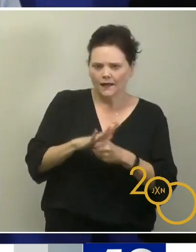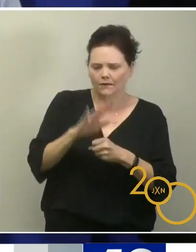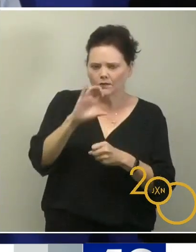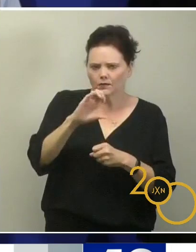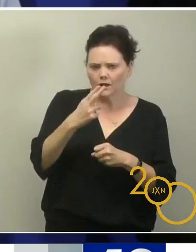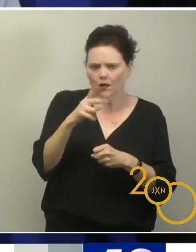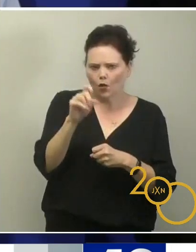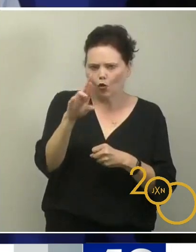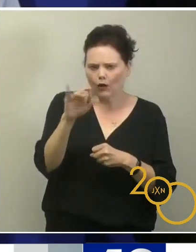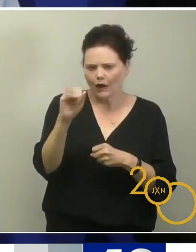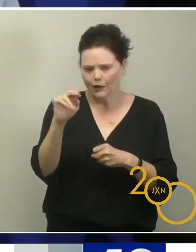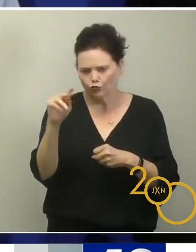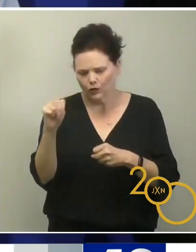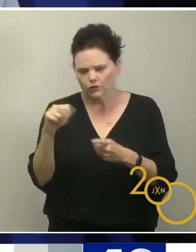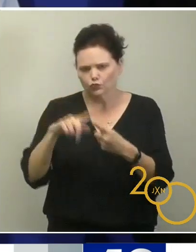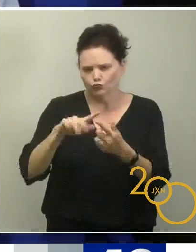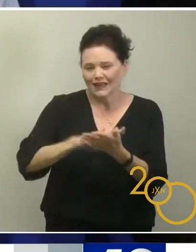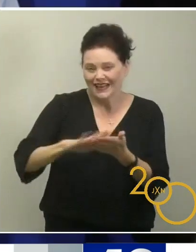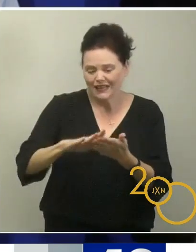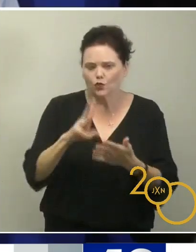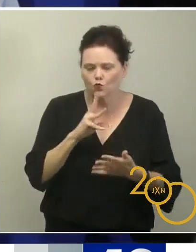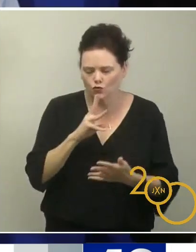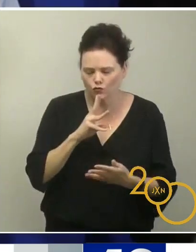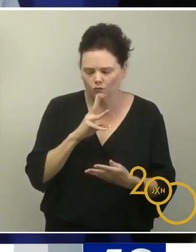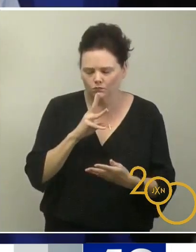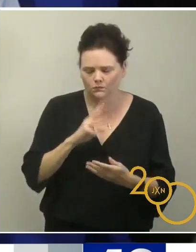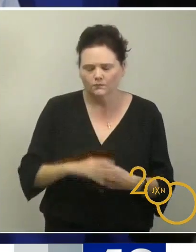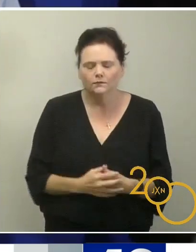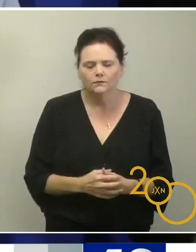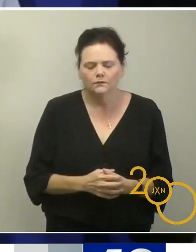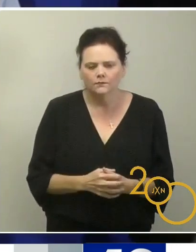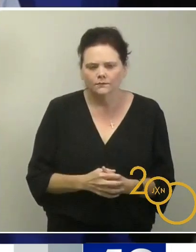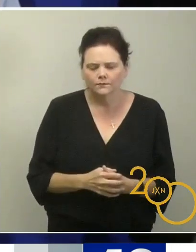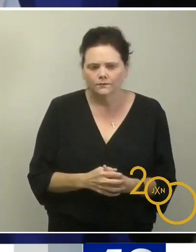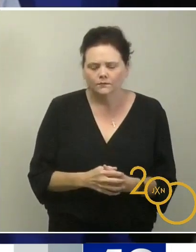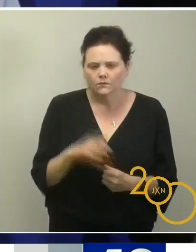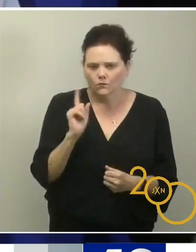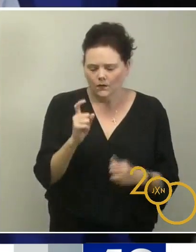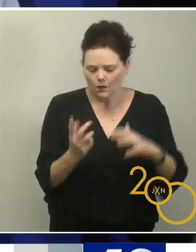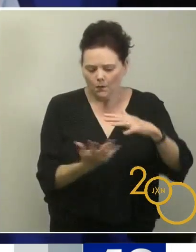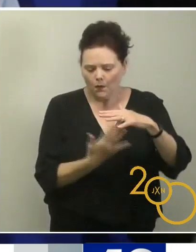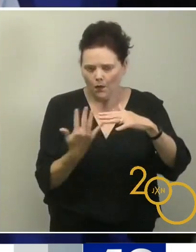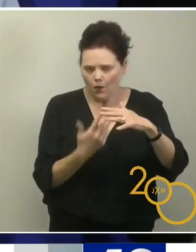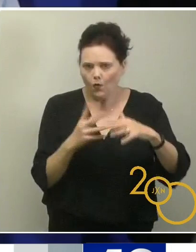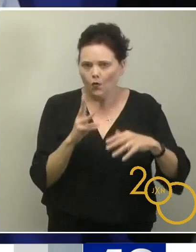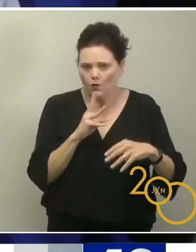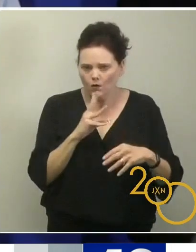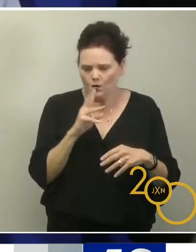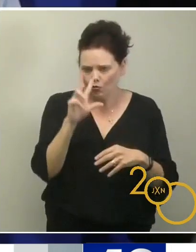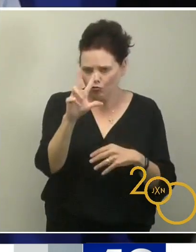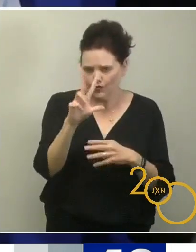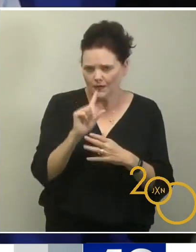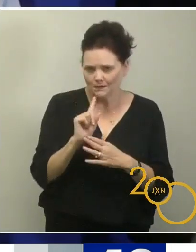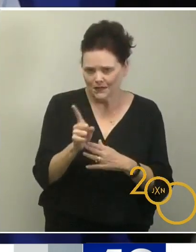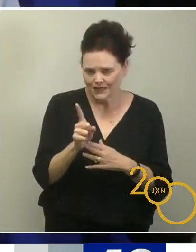I WOULD SAY IT'S NOT EVEN SAFE TO BRUSH HER TEETH WITH. COORDINATION THE PHILIP AND ITS